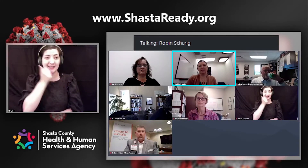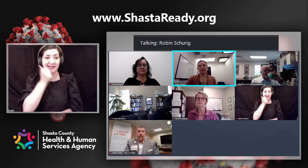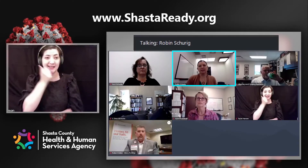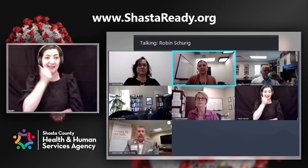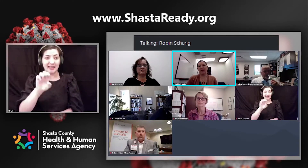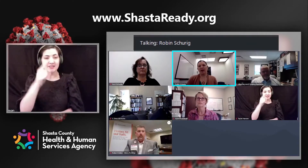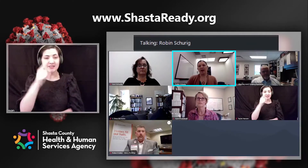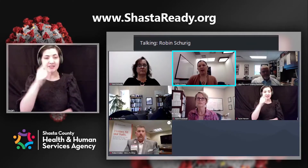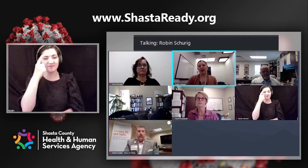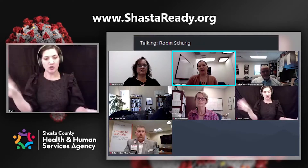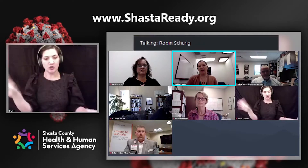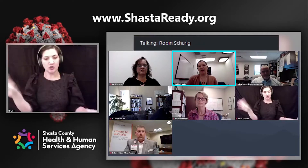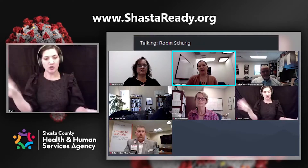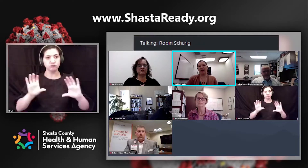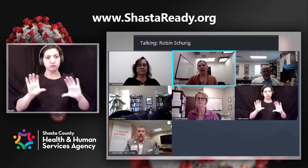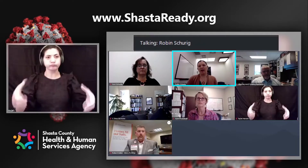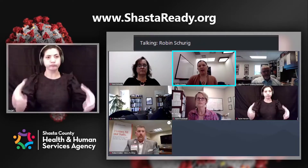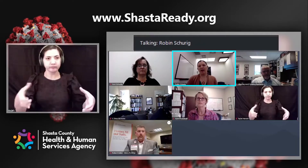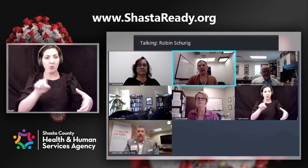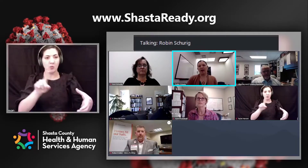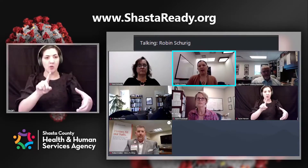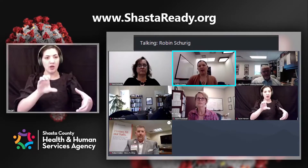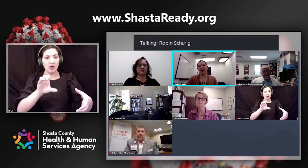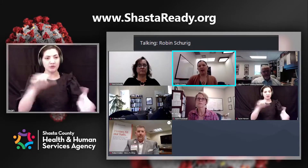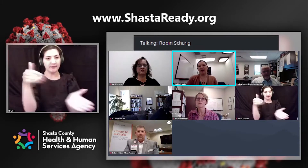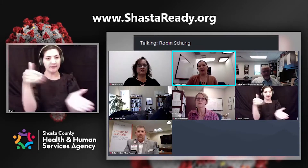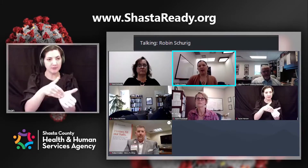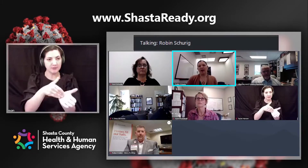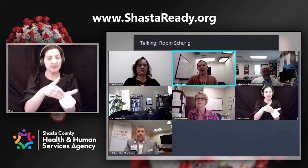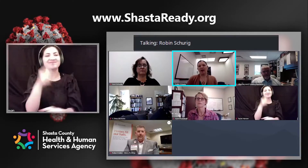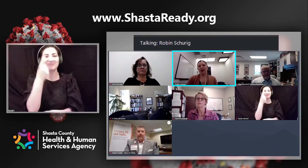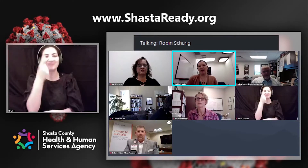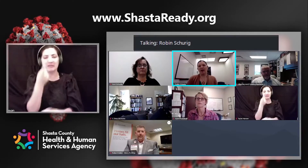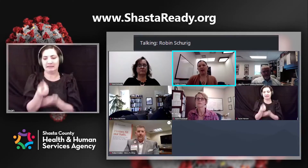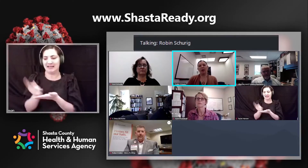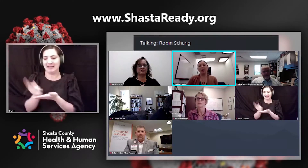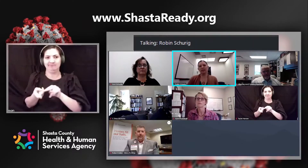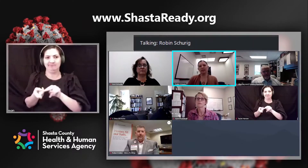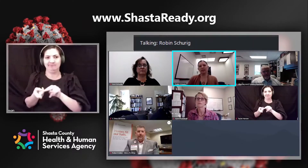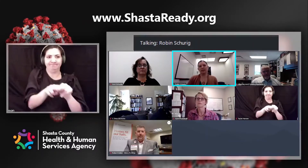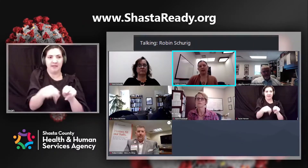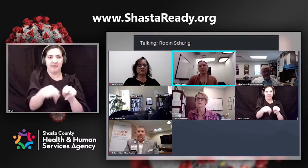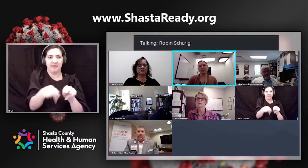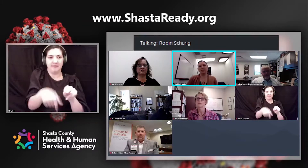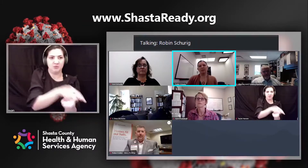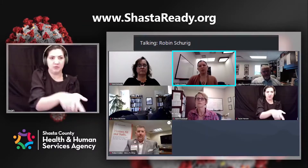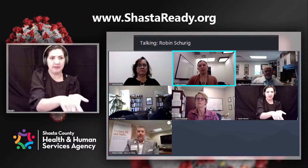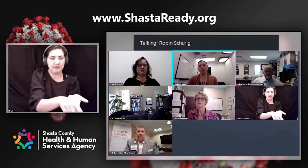up from 5.8 last week. Our test positivity is currently at 3.1%. That's up from 2.4%